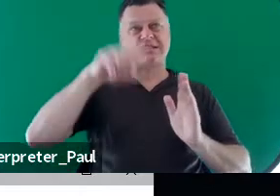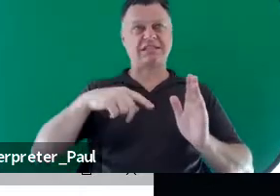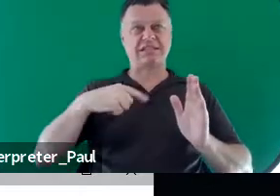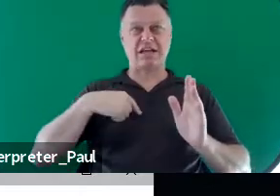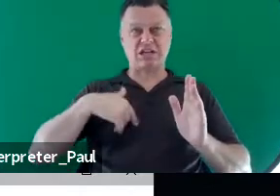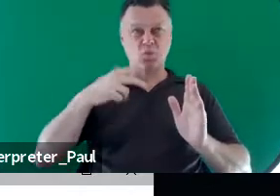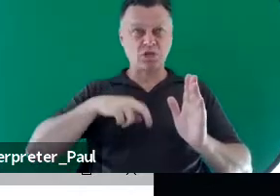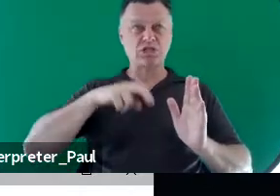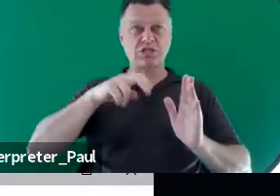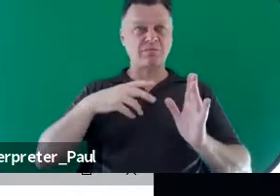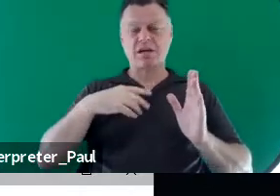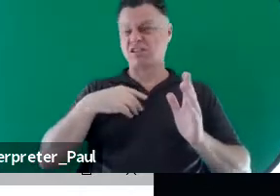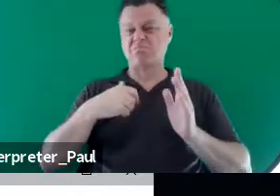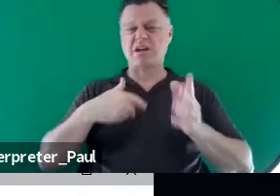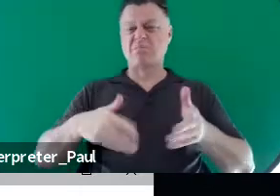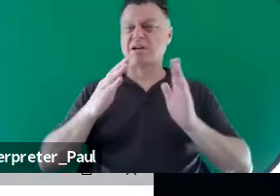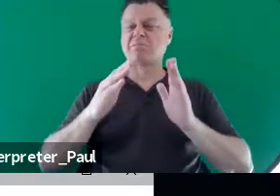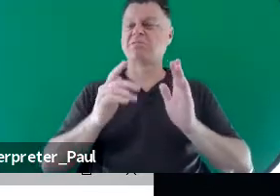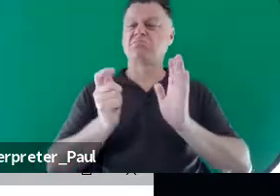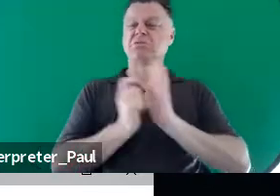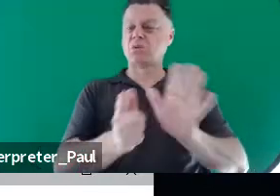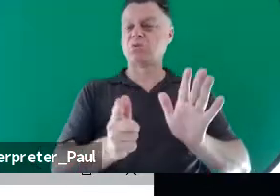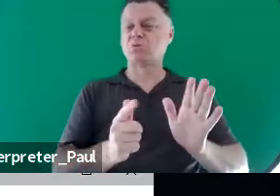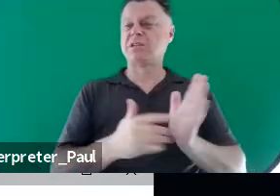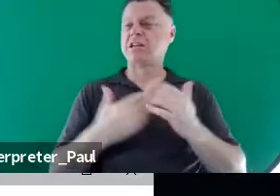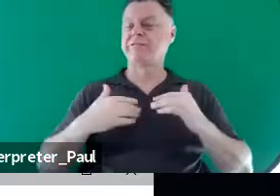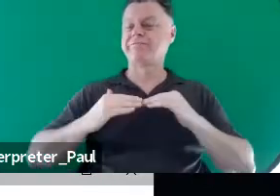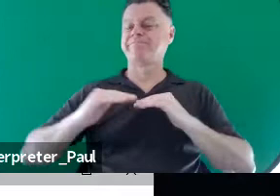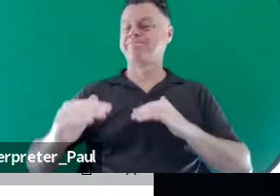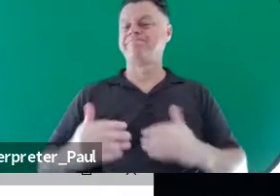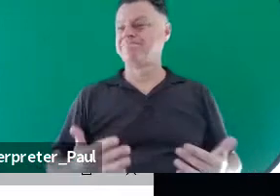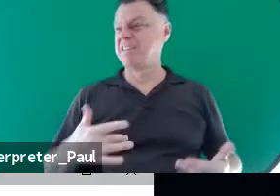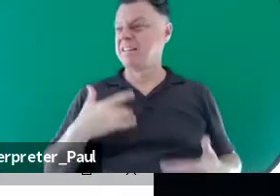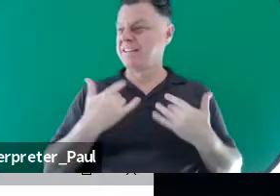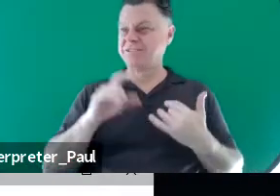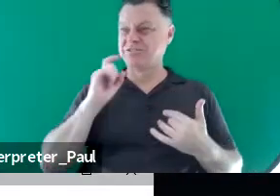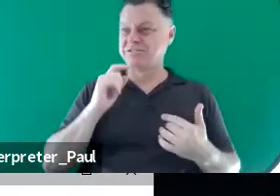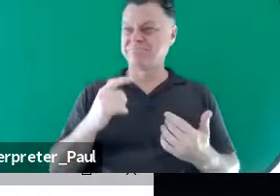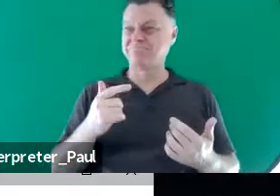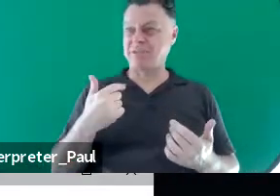Life has a way of playing out in very strange ways because I can still walk up the stairs,